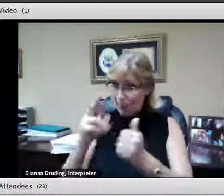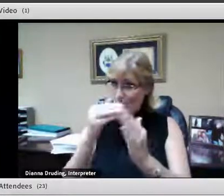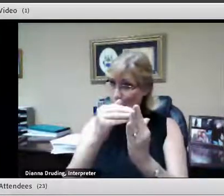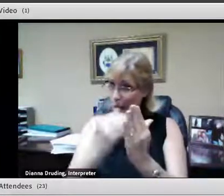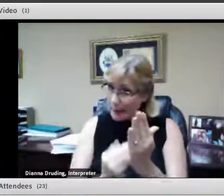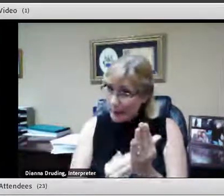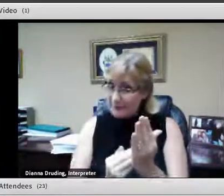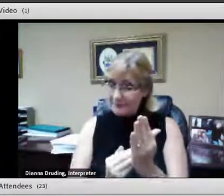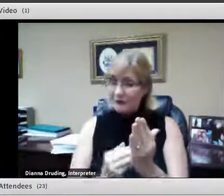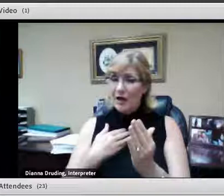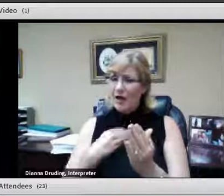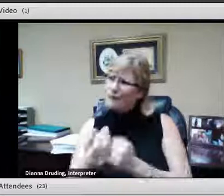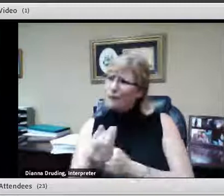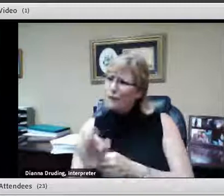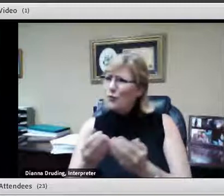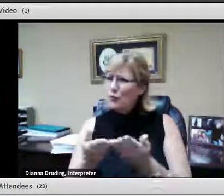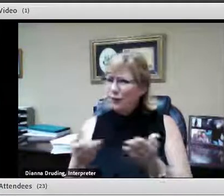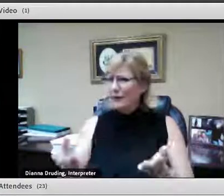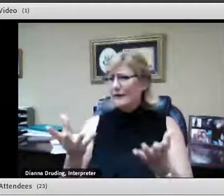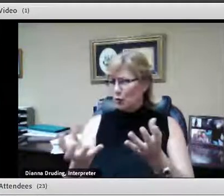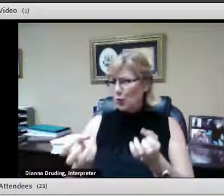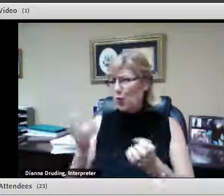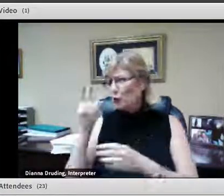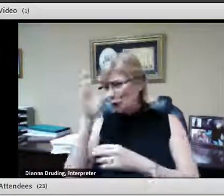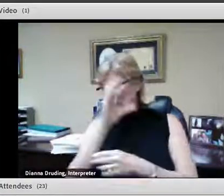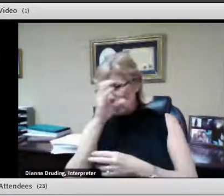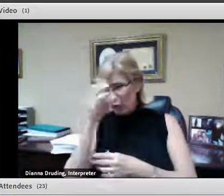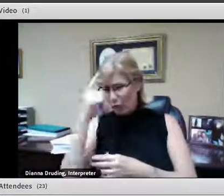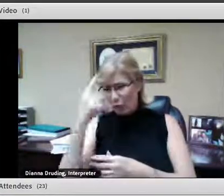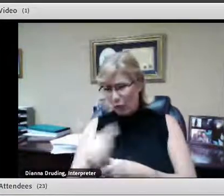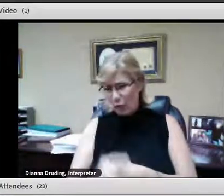there's a few things you want to look for.